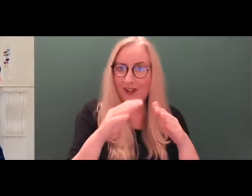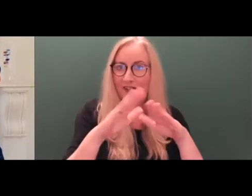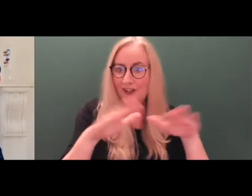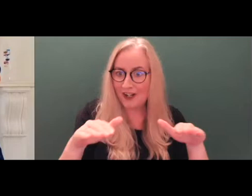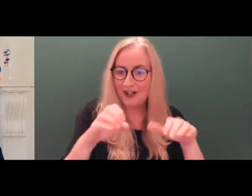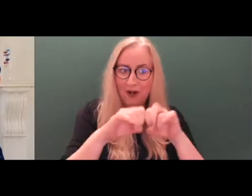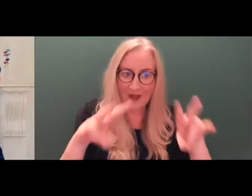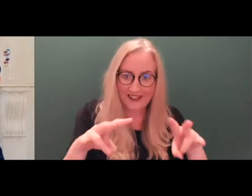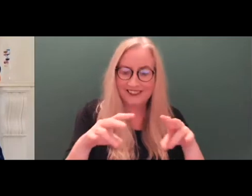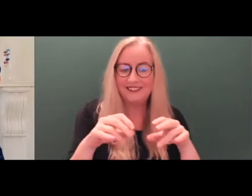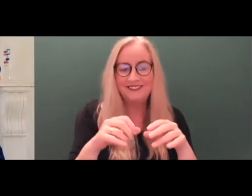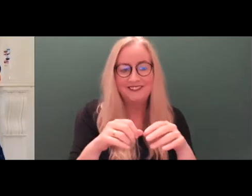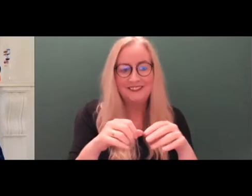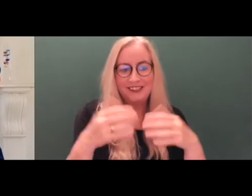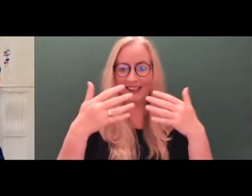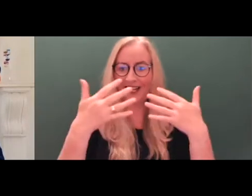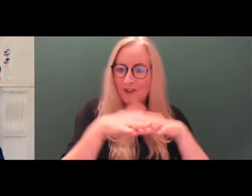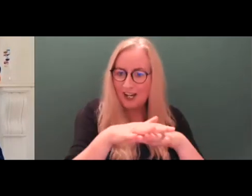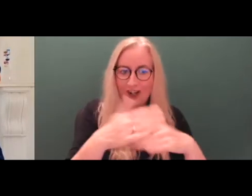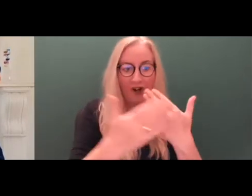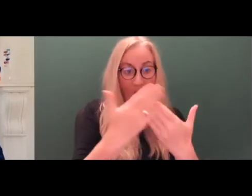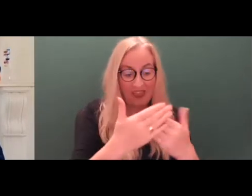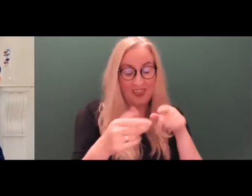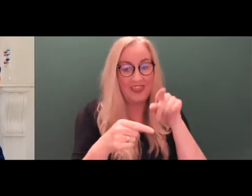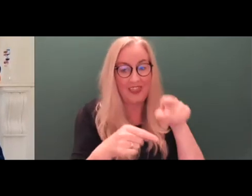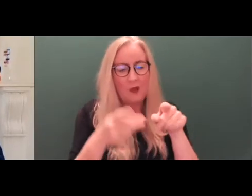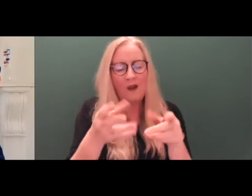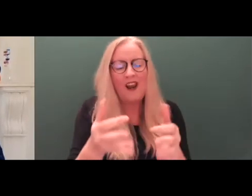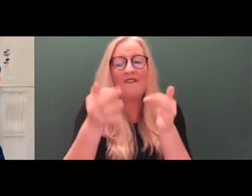Integration and Youth, who will formally open the conference this morning.